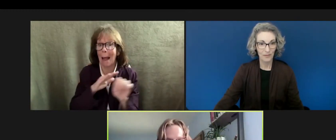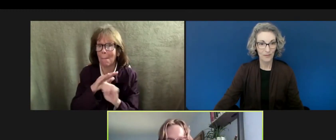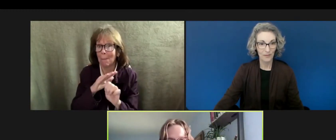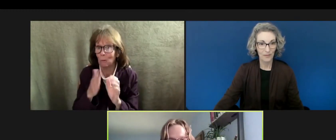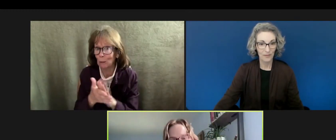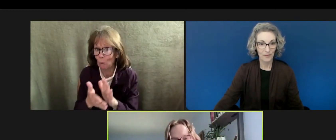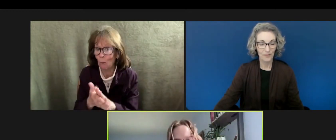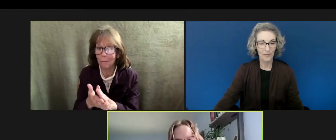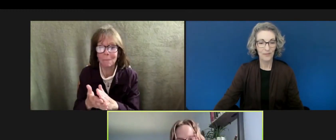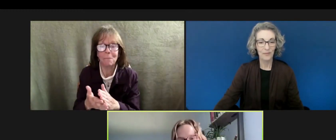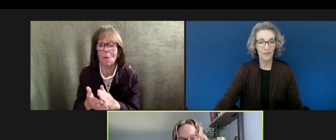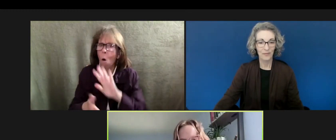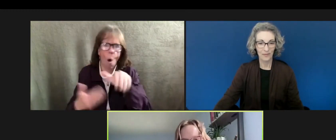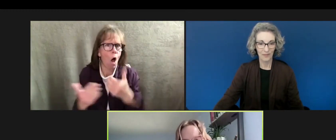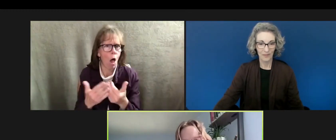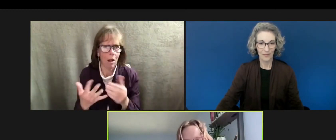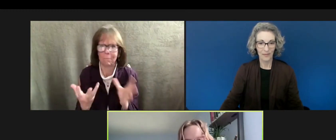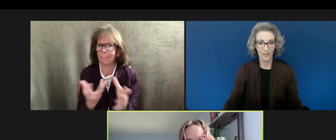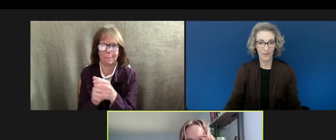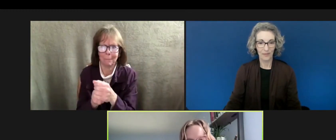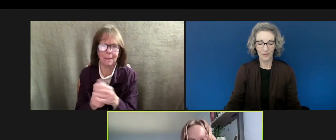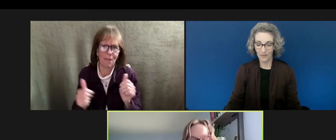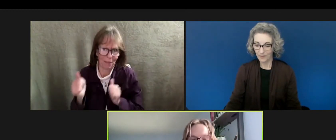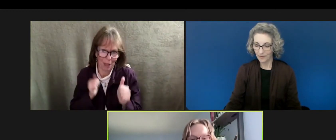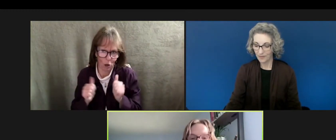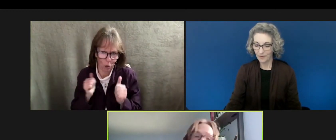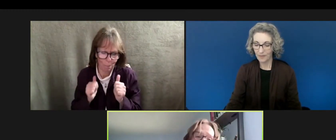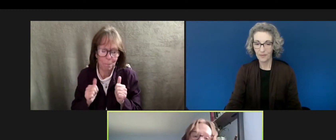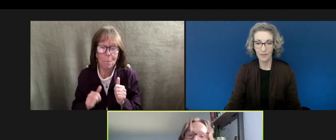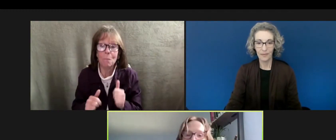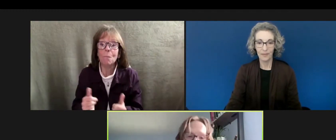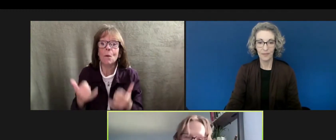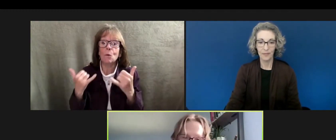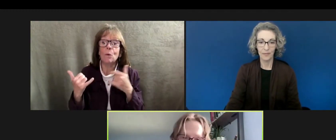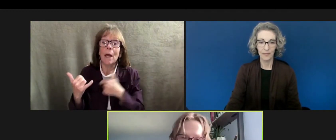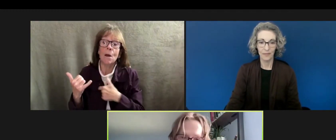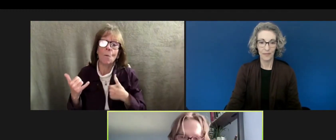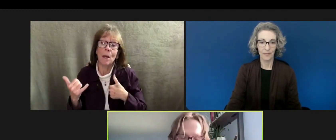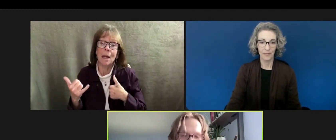And today we're gonna be using theater from an applied theater tradition,